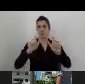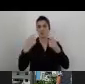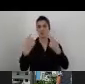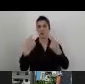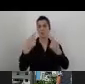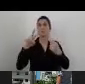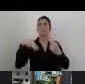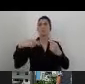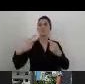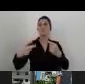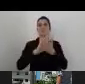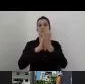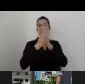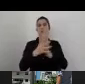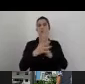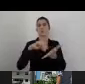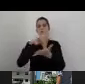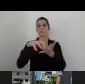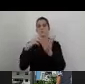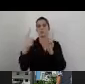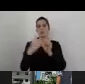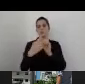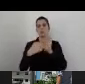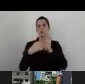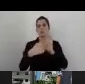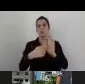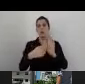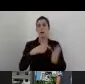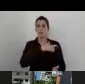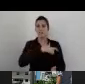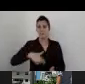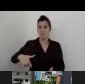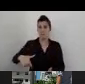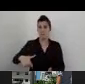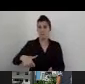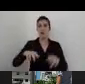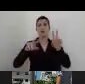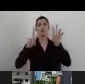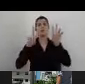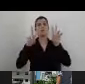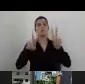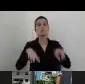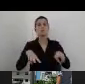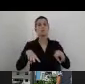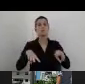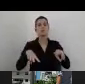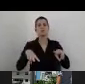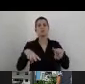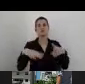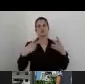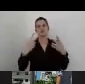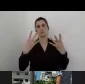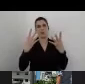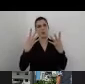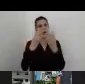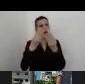I can tell you, for example, in municipality, they have a very big territory. There is a lot of different venues.